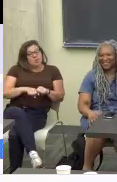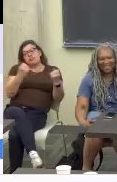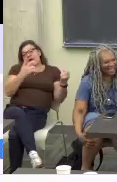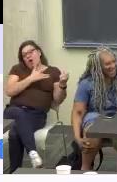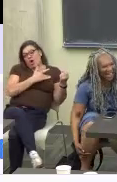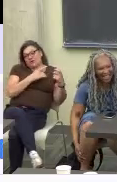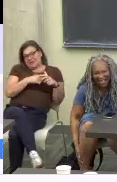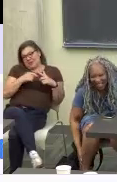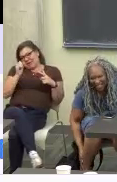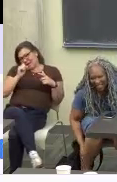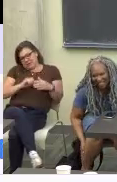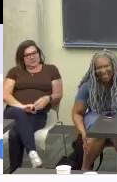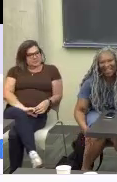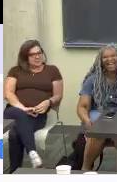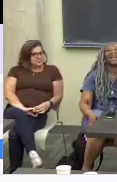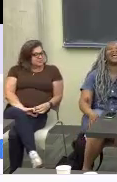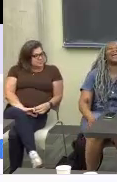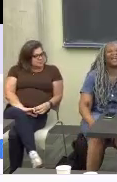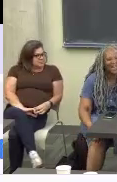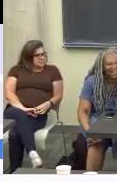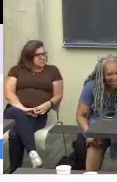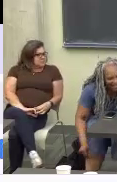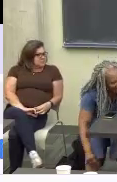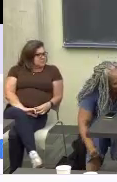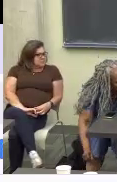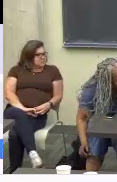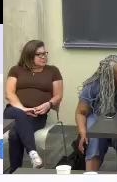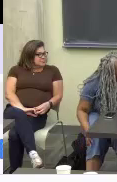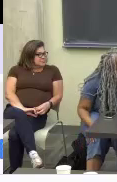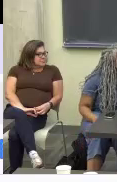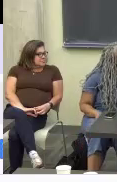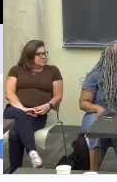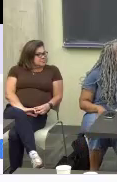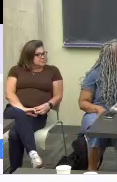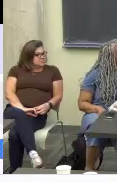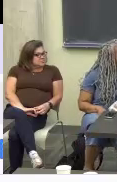One of the things we said was that we were interchanging our